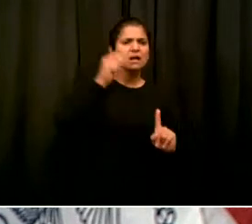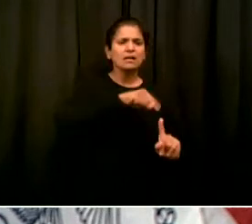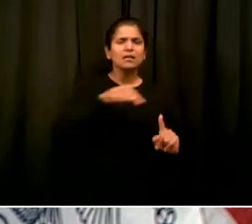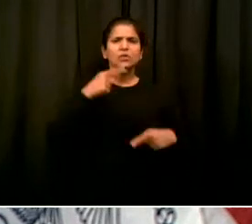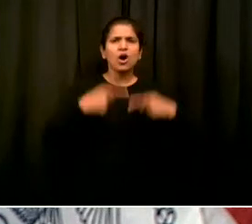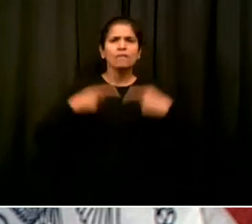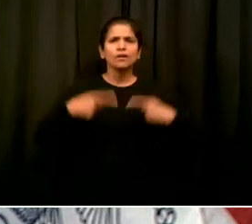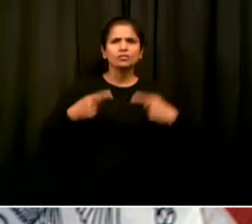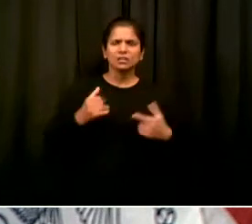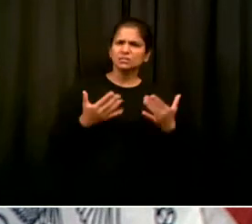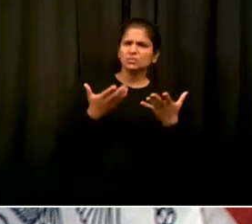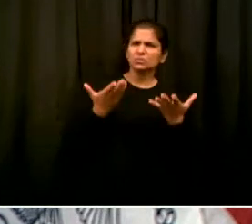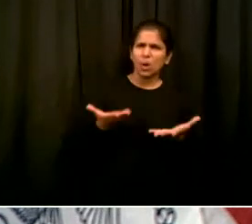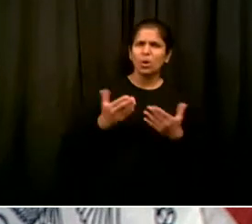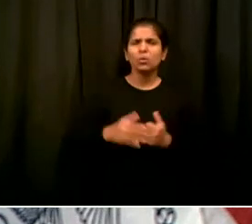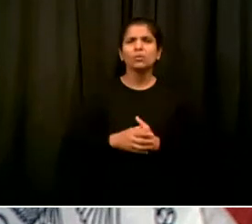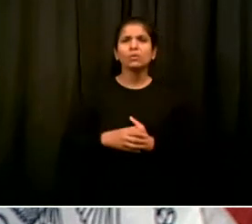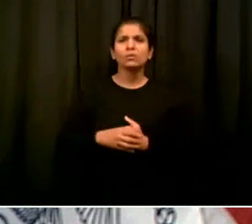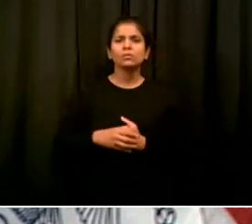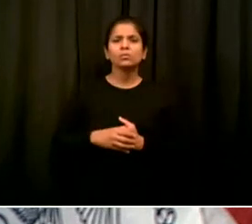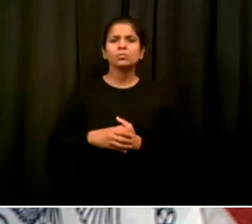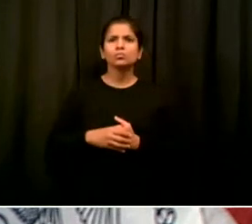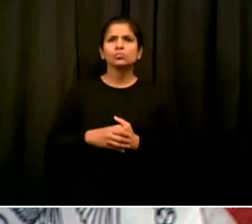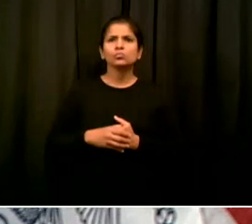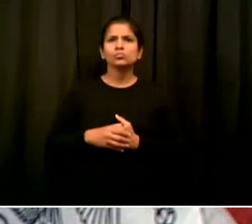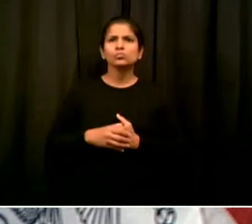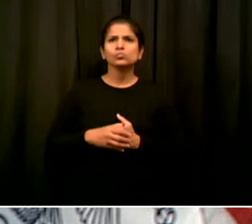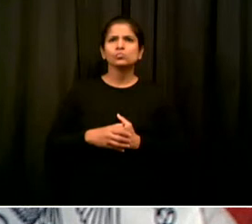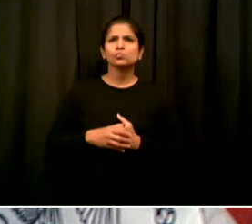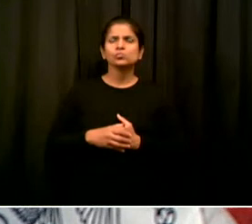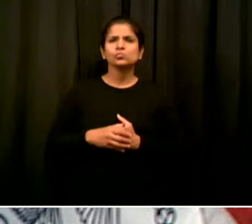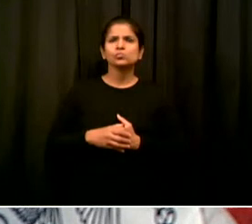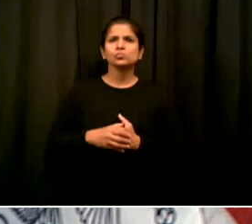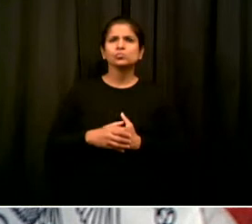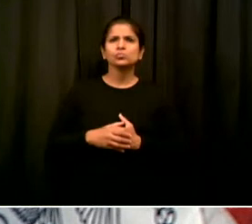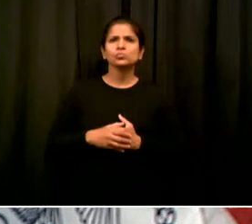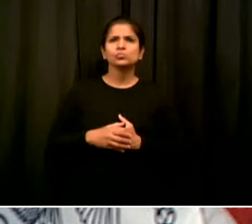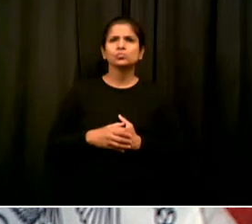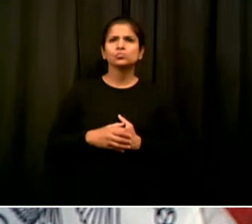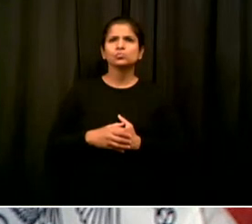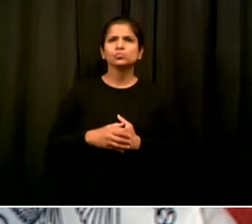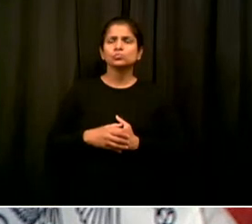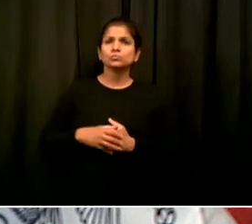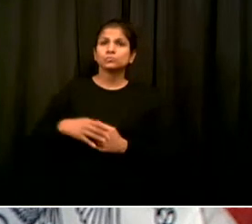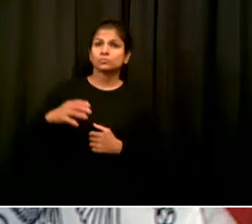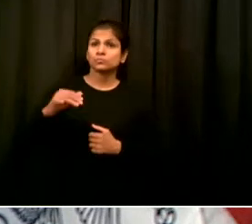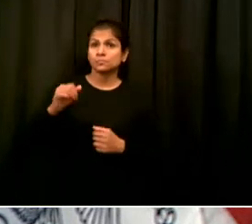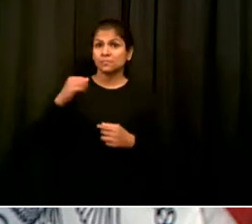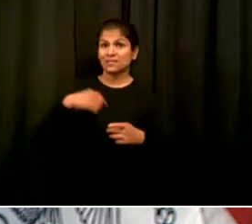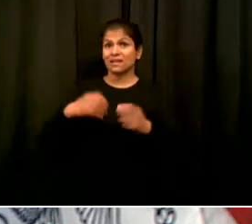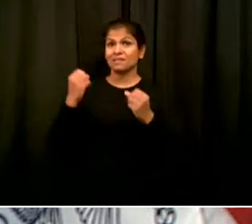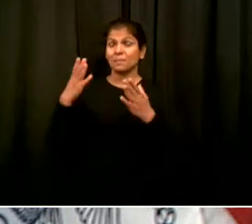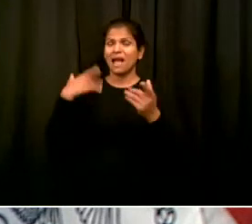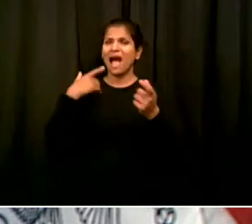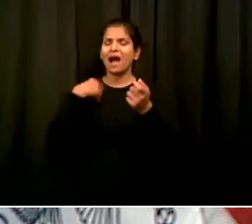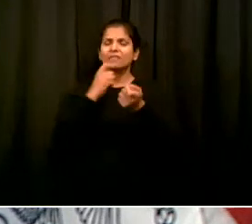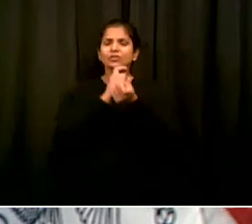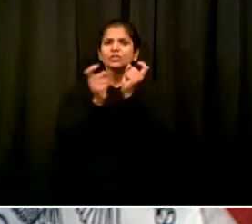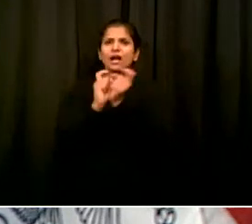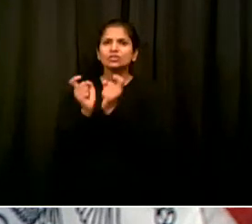SO O DYOU SEE LOLOBBYIYIGN A AGT S CRIMINAL JUSTICE REFORMS AS APOLITICAL. JAKE, WE'VE SAID SO MANY TIMES.